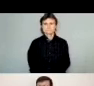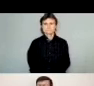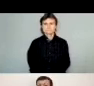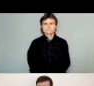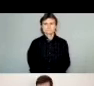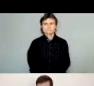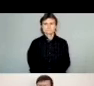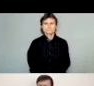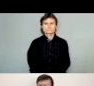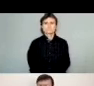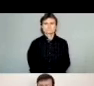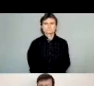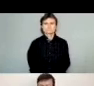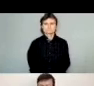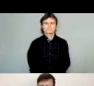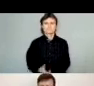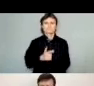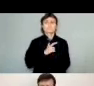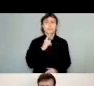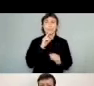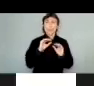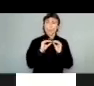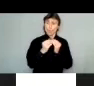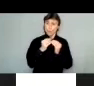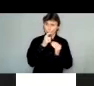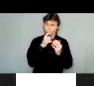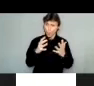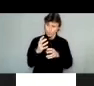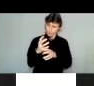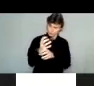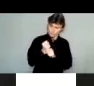Organizations who currently receive operating funds will also have the opportunity to request